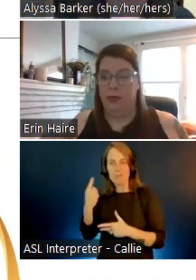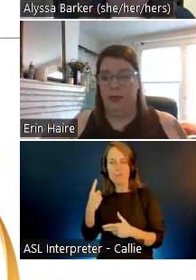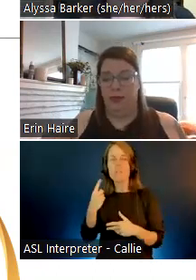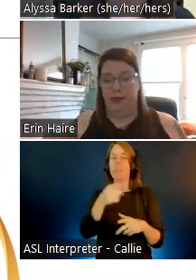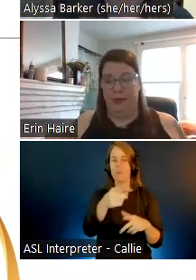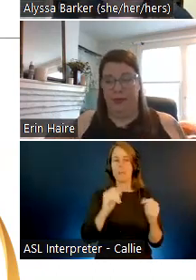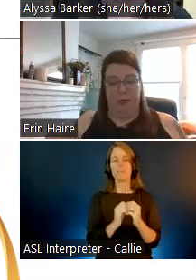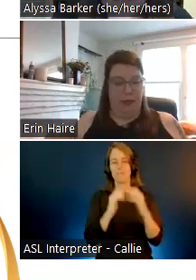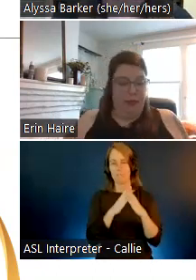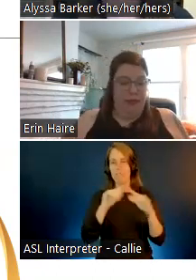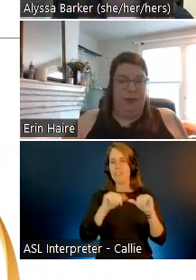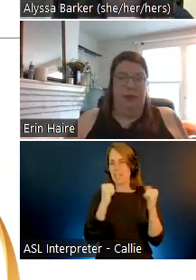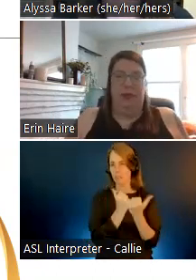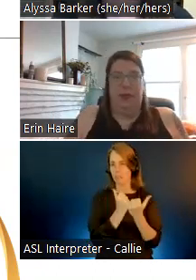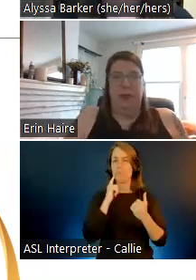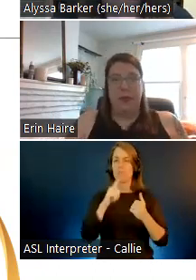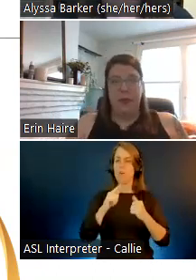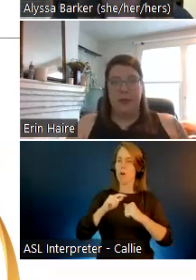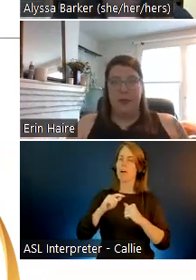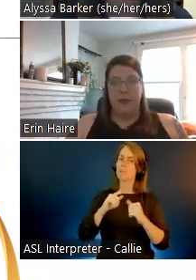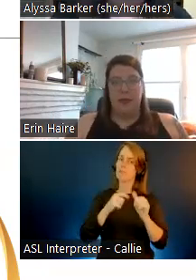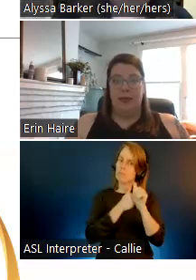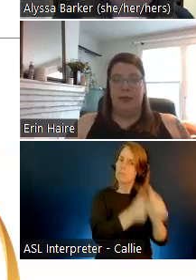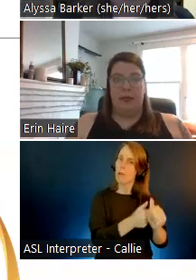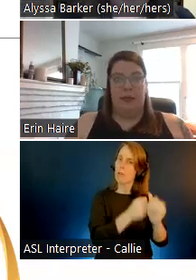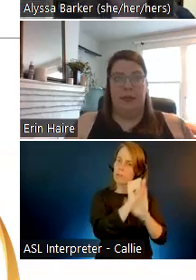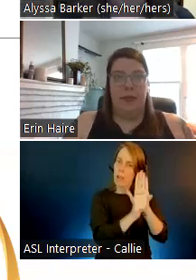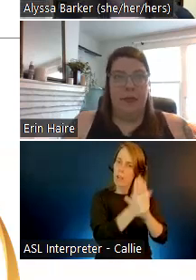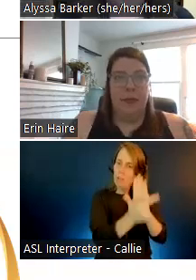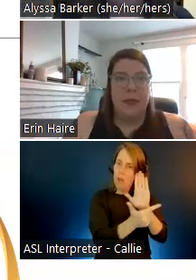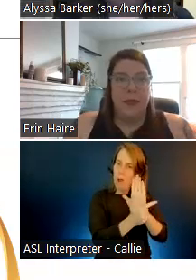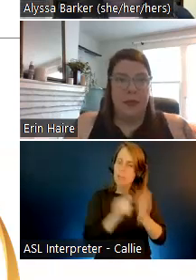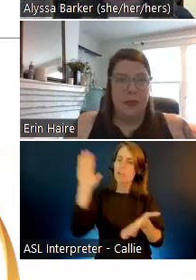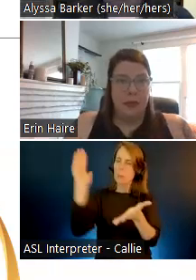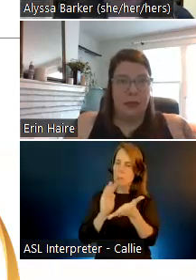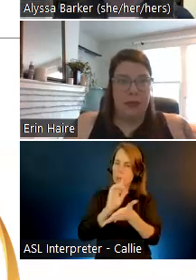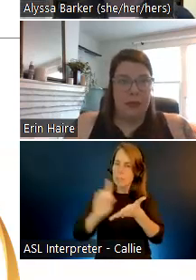mission says prevent and eliminate discrimination in employment housing and public accommodations